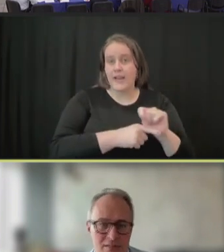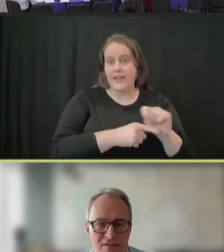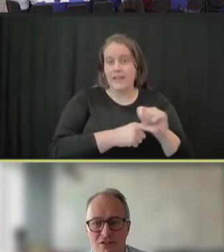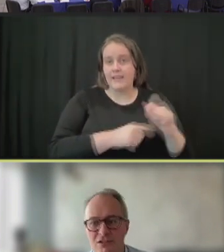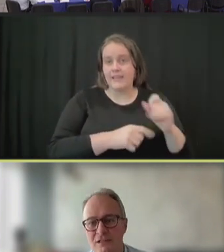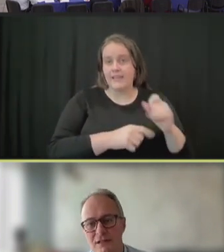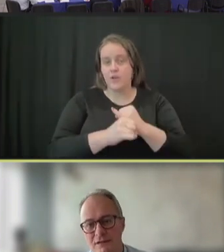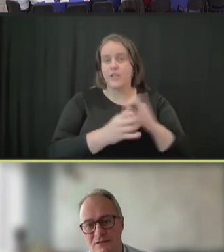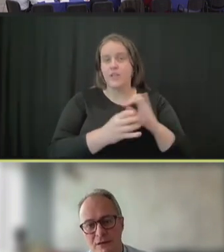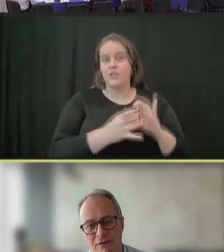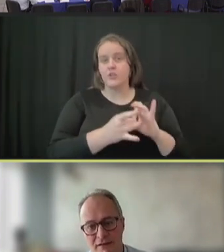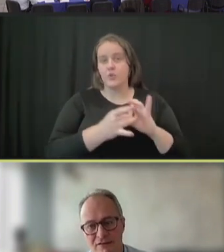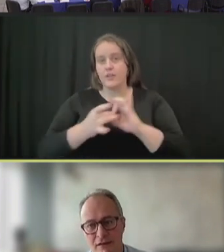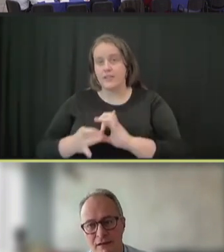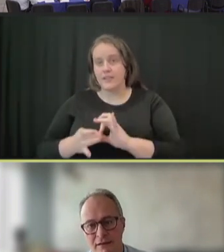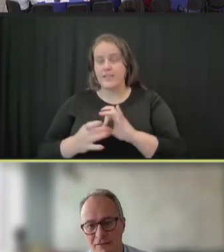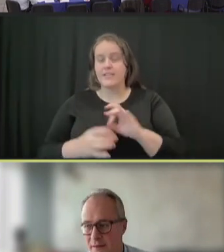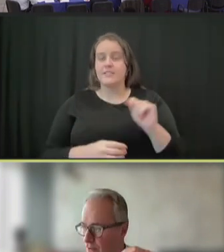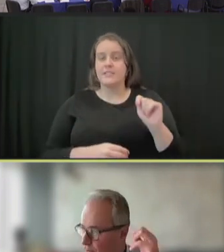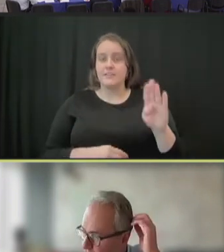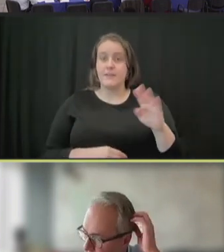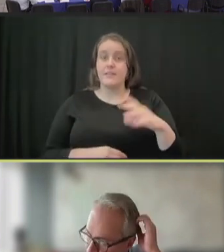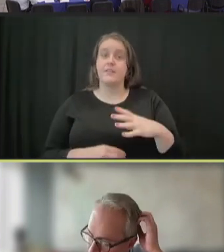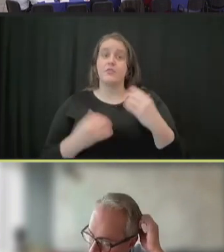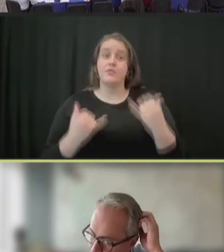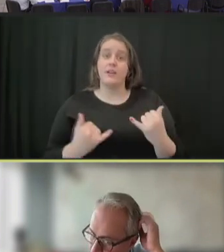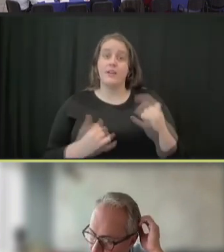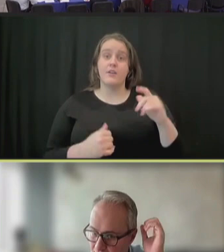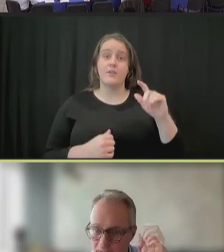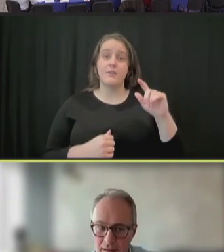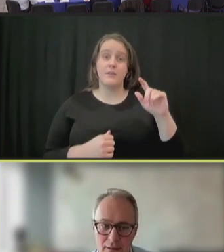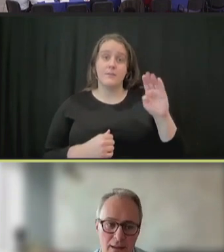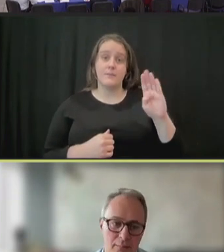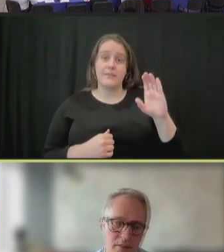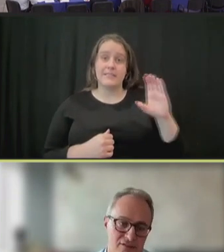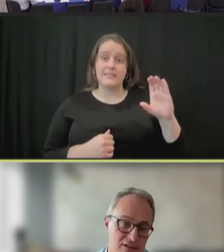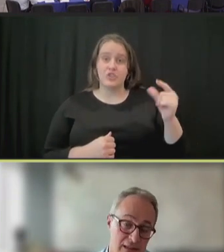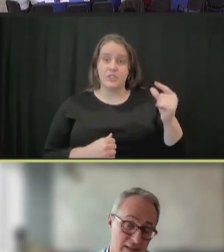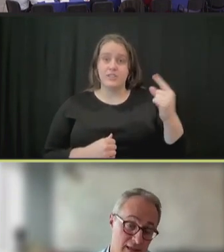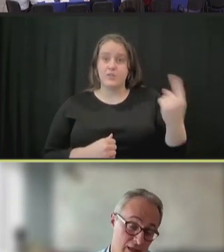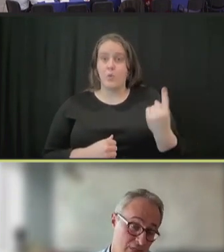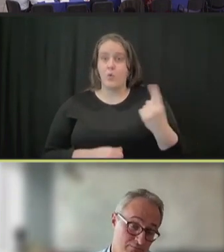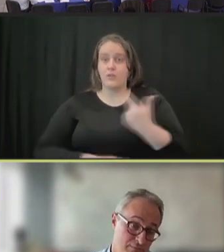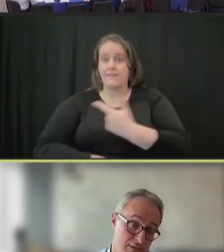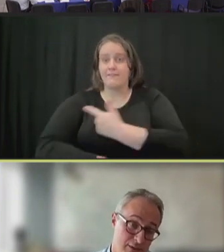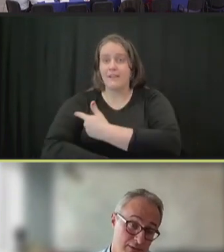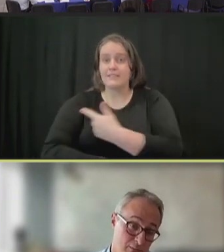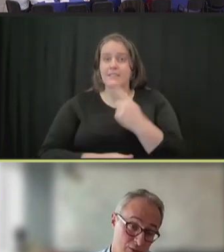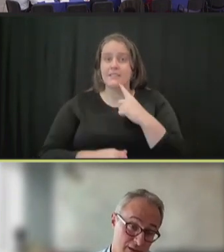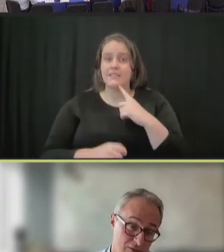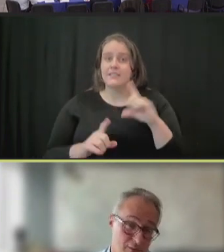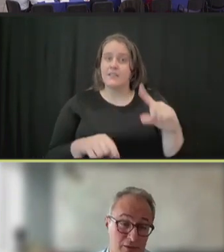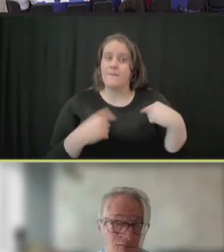BCG is the only vaccine that has been used and basically around more than three billion